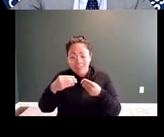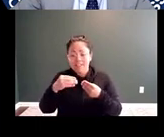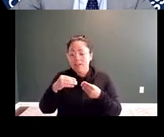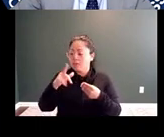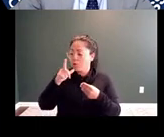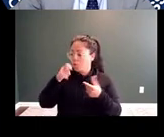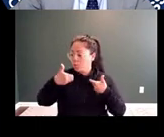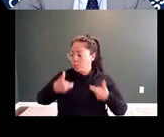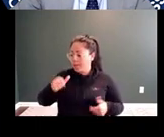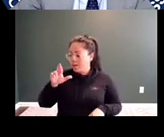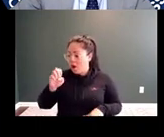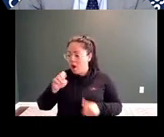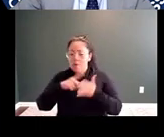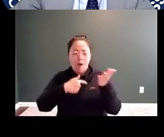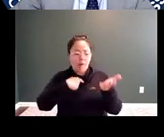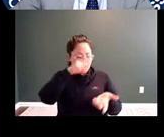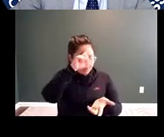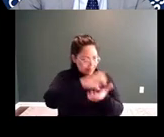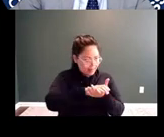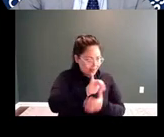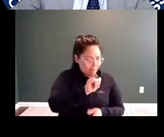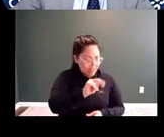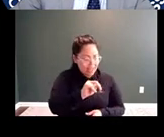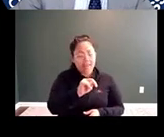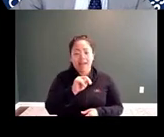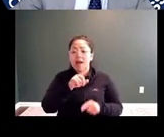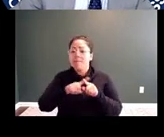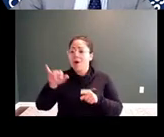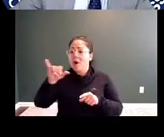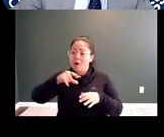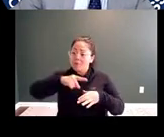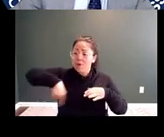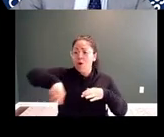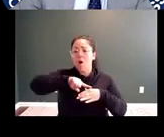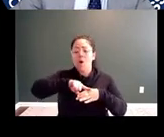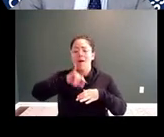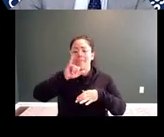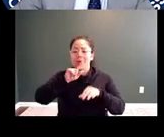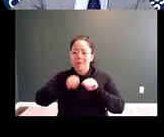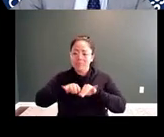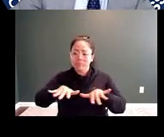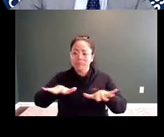and what you believe in as an organization, internally, it also really permeates the staff every day